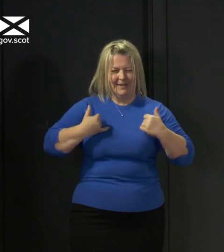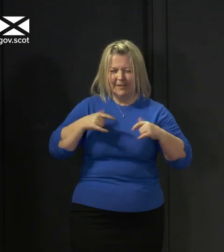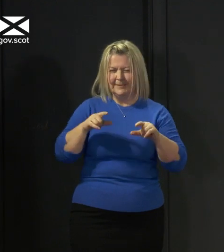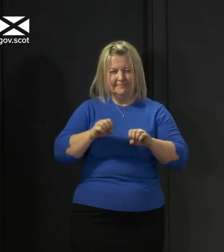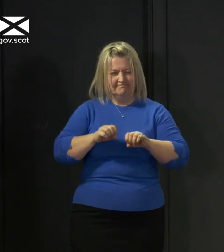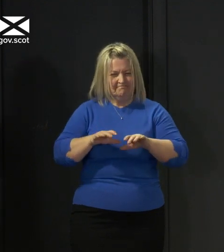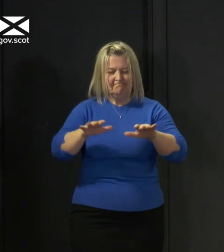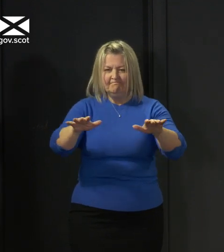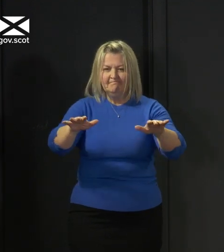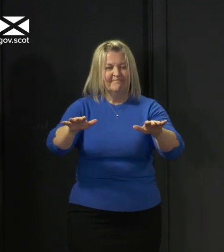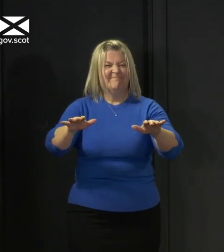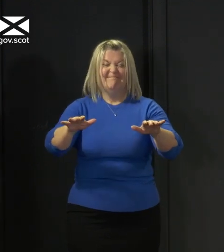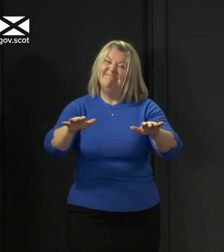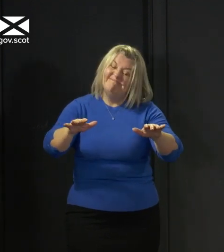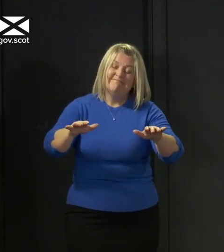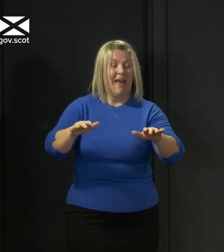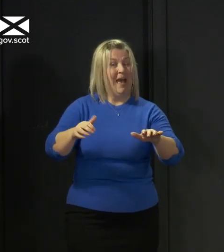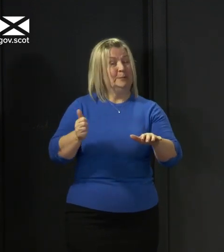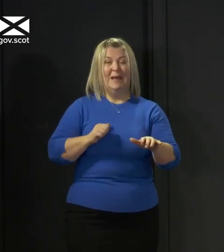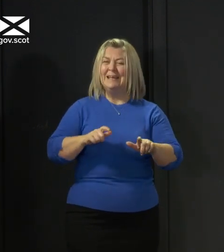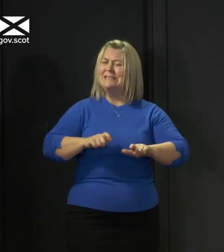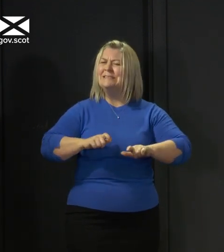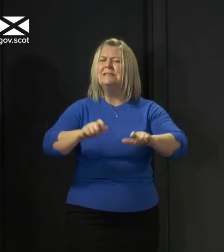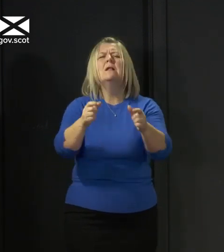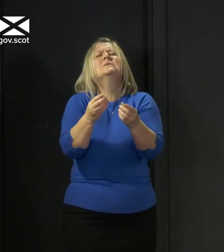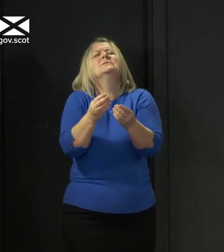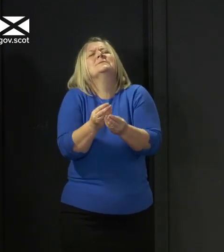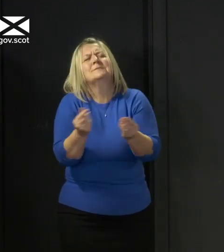to mean some restrictions on everyday life in the form of social distancing